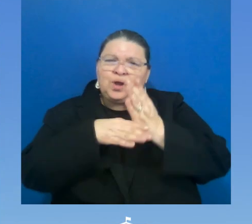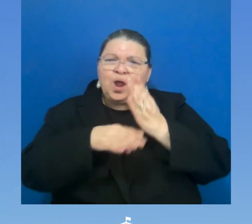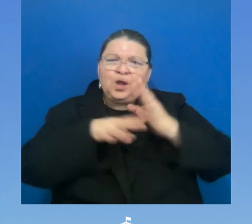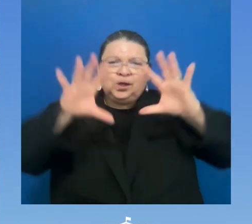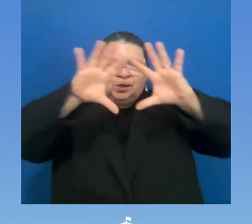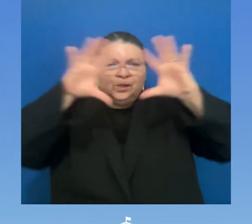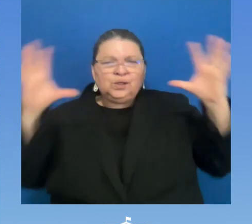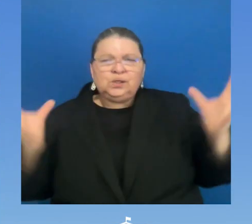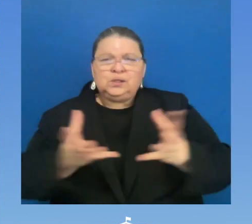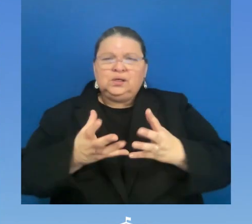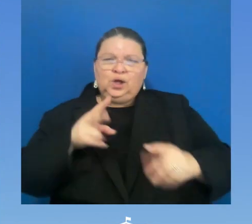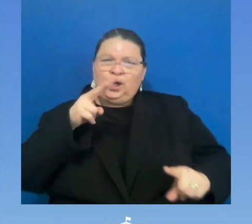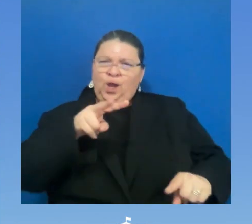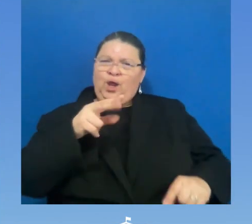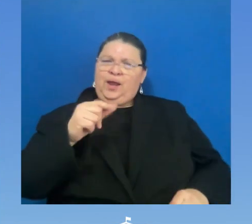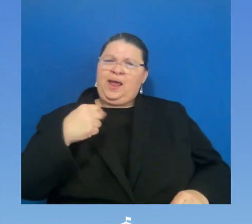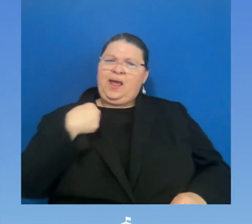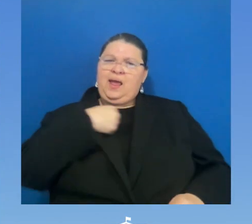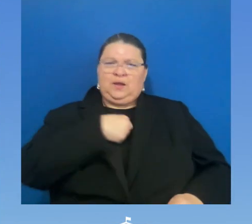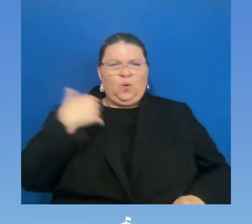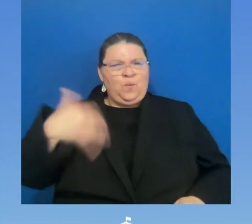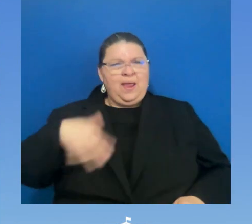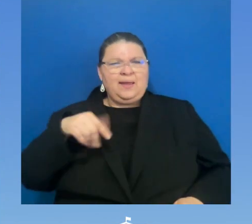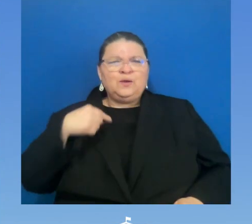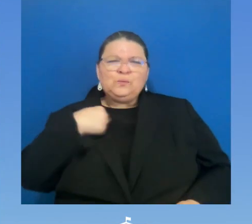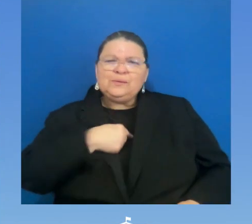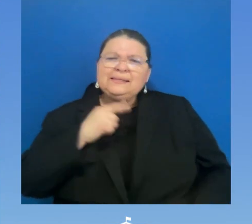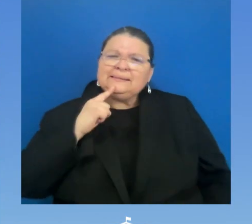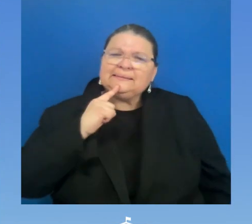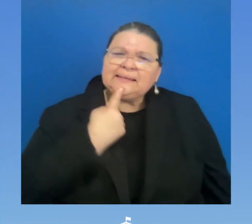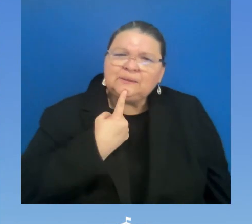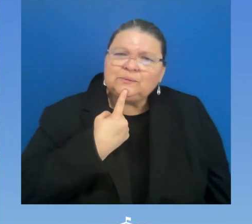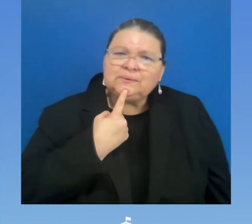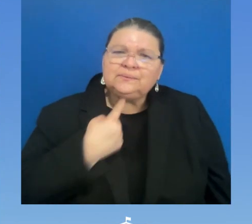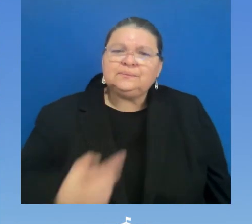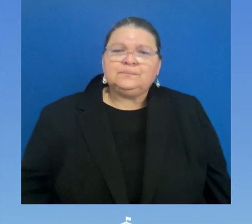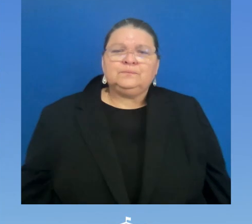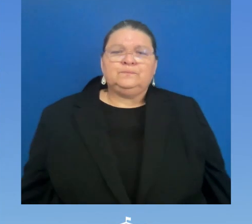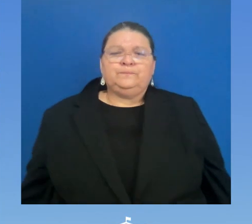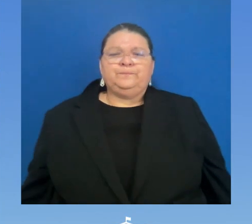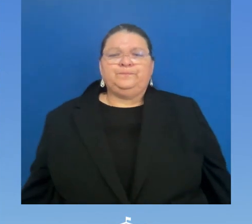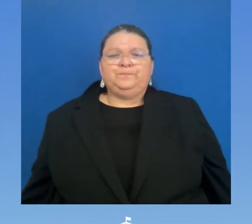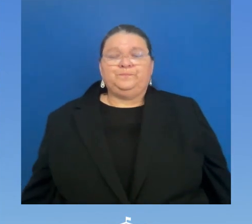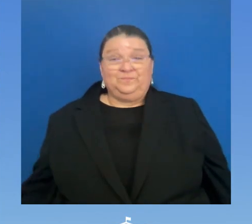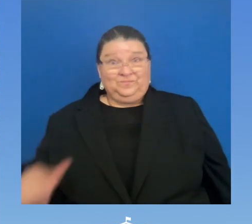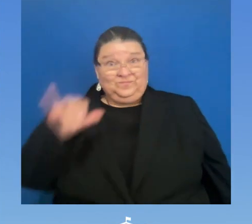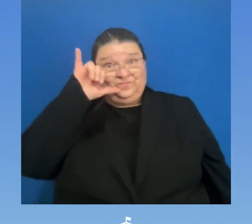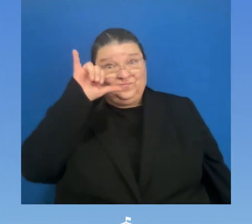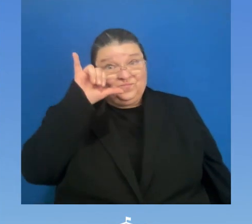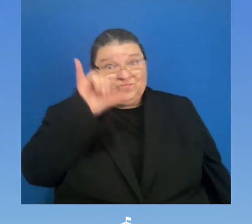Ms. Scurry: I mean -- >> The Vice President: knowing it hadn't been done before? Right? Ms. Scurry: Yeah, I mean -- The Vice President: What was the risk? Ms. Scurry: So --